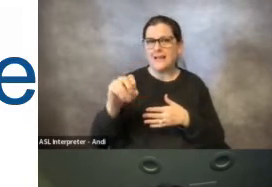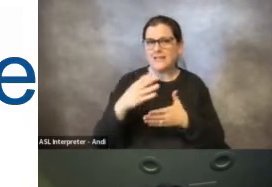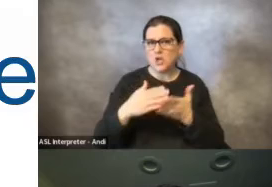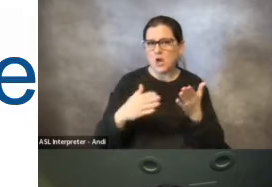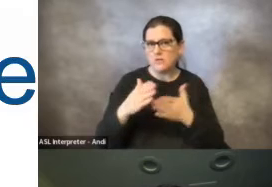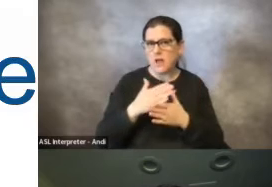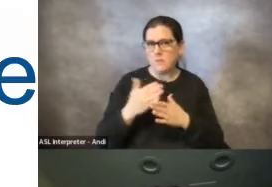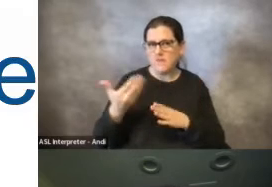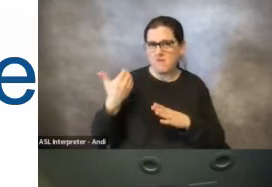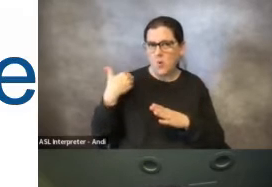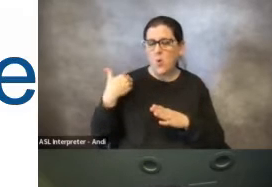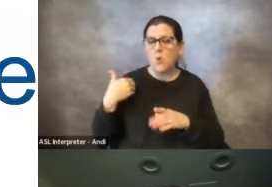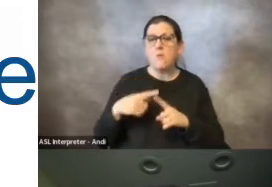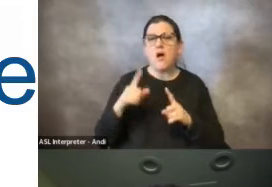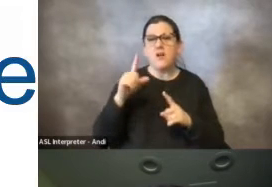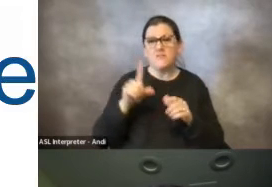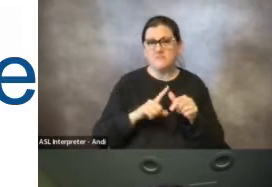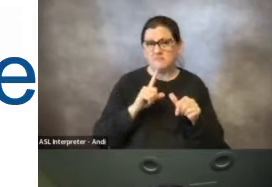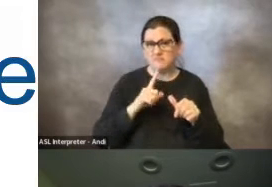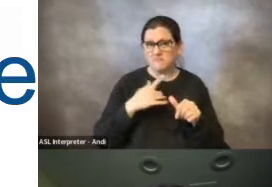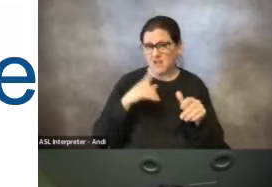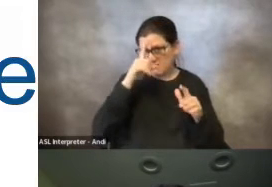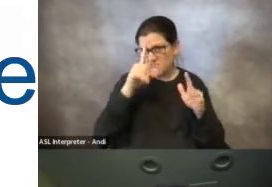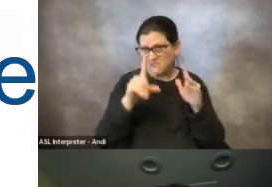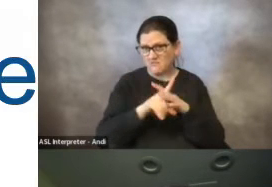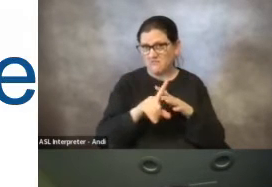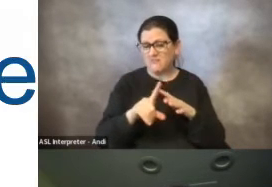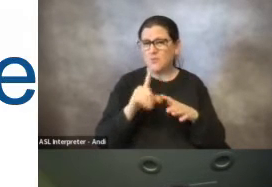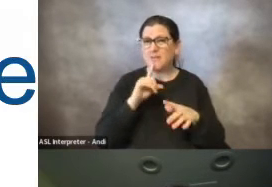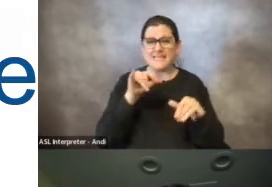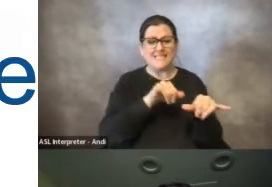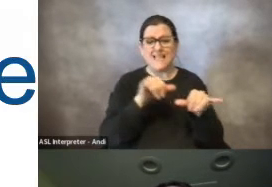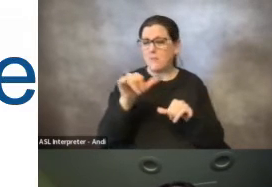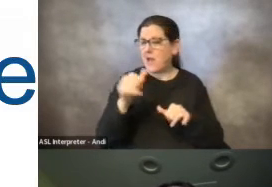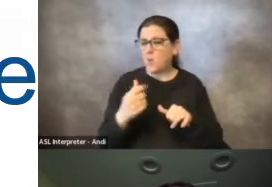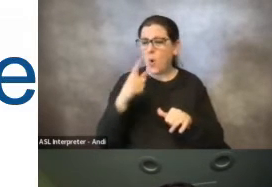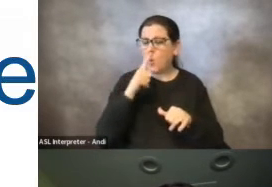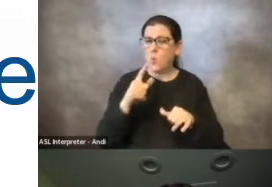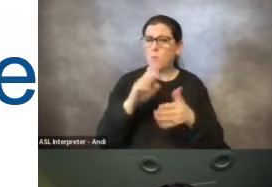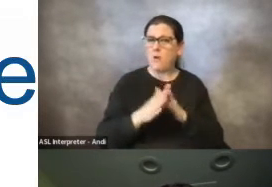that comes to mind, to me, it's, you know, very simply, it's the same as anybody else eating just through a brain injury informed